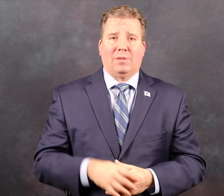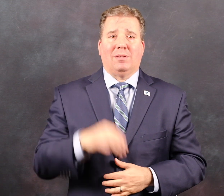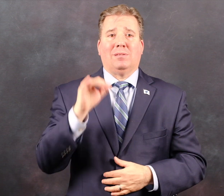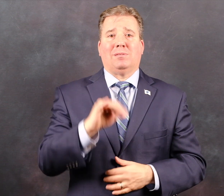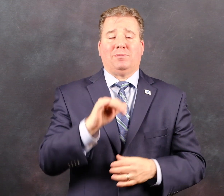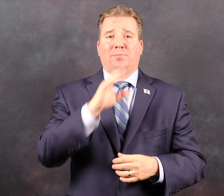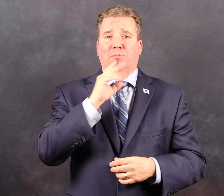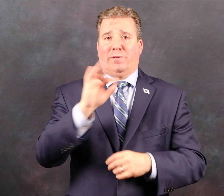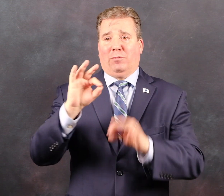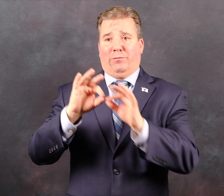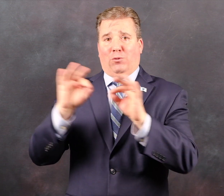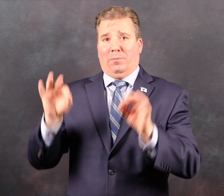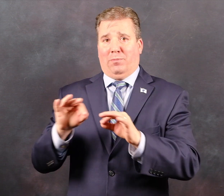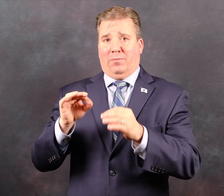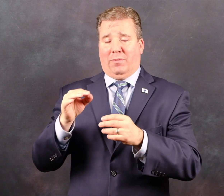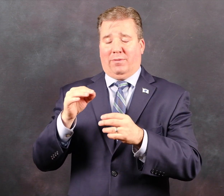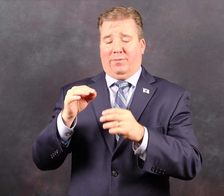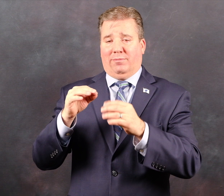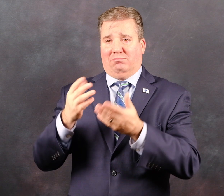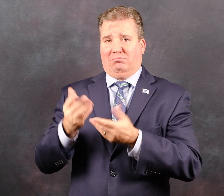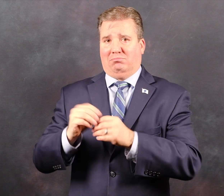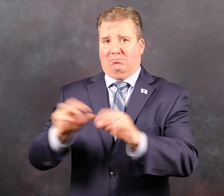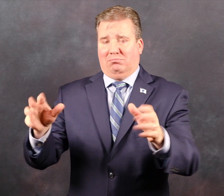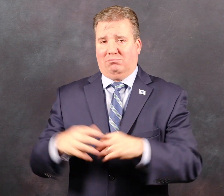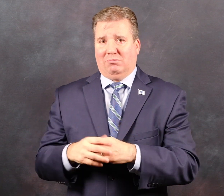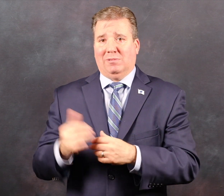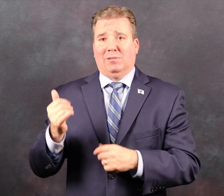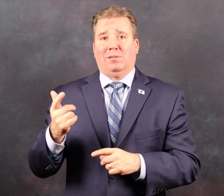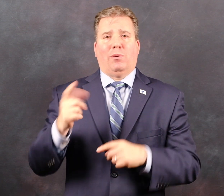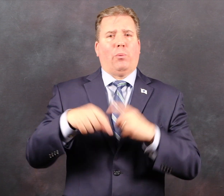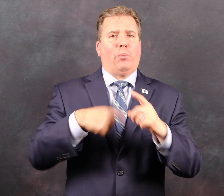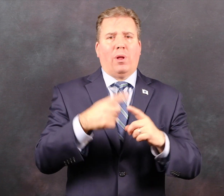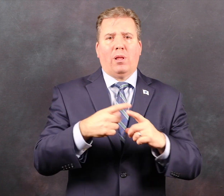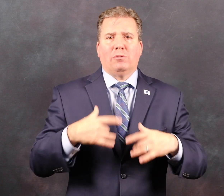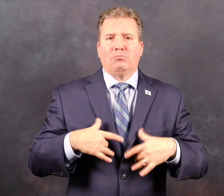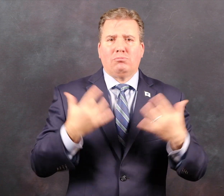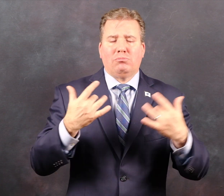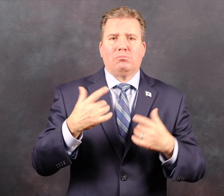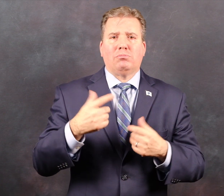Speaking of the nomination form, awards will be given at the annual Deaf and Hard of Hearing